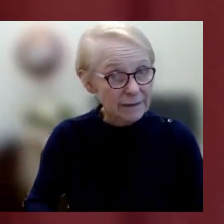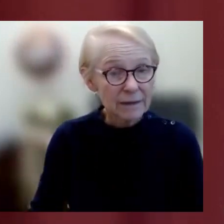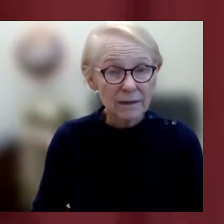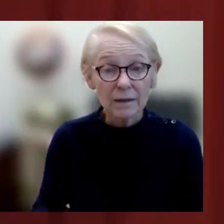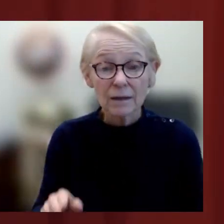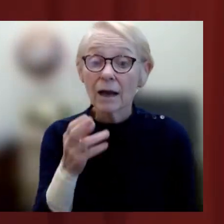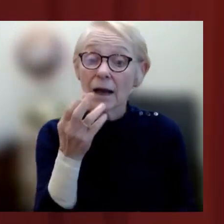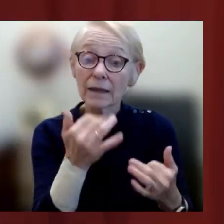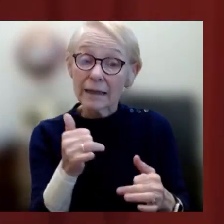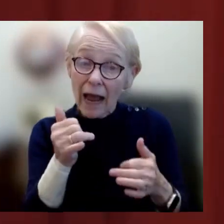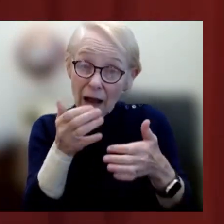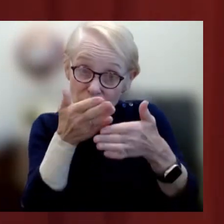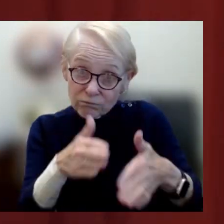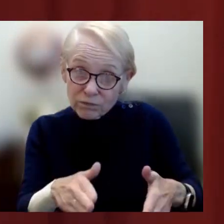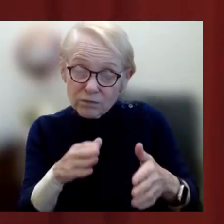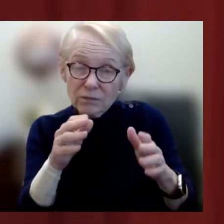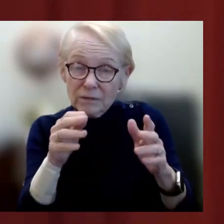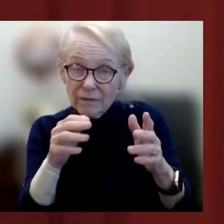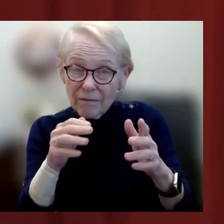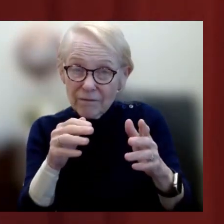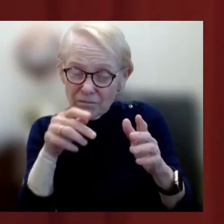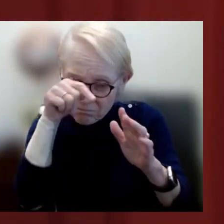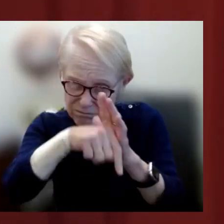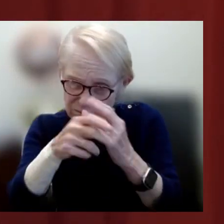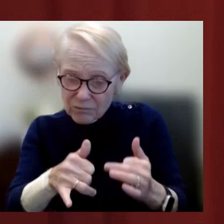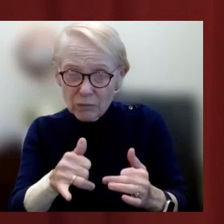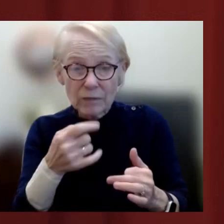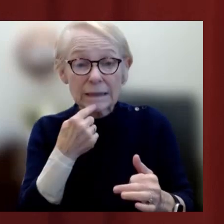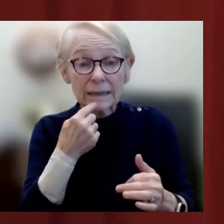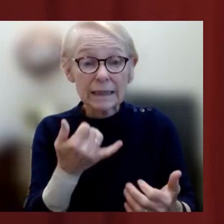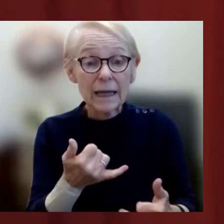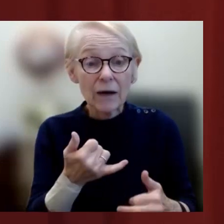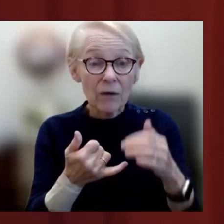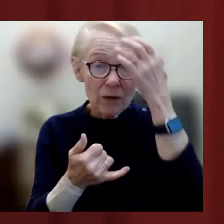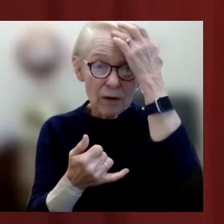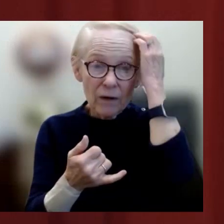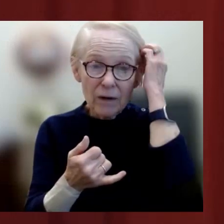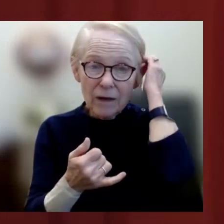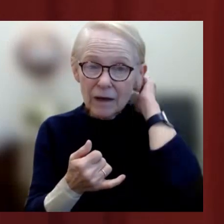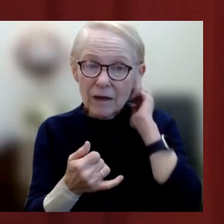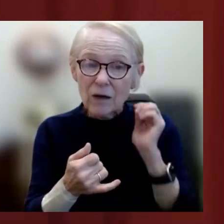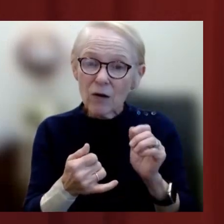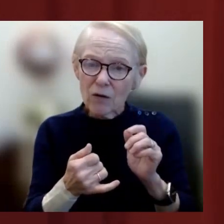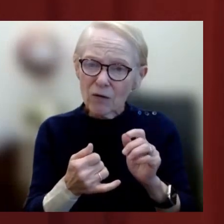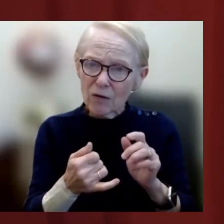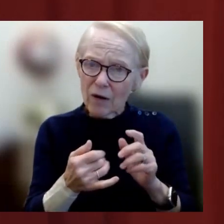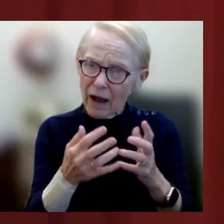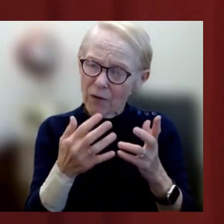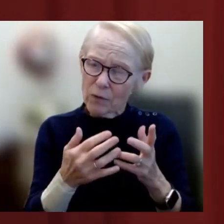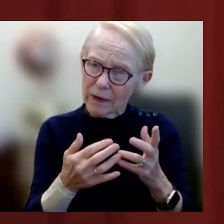just a little bit further uh when we say that we we voice first self-advocacy and systems advocacy